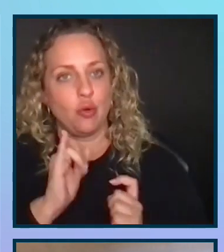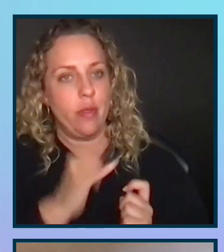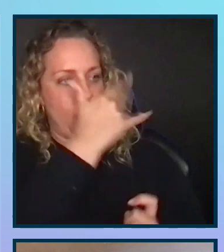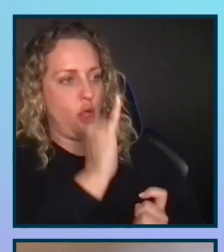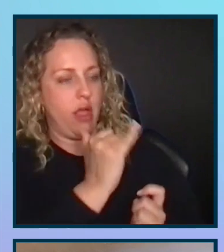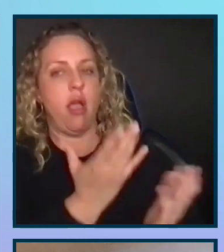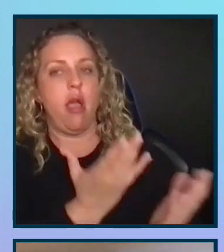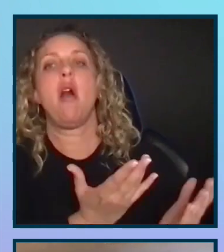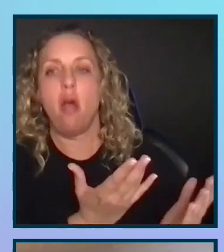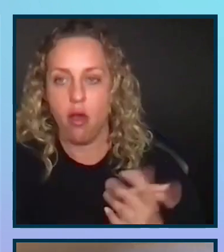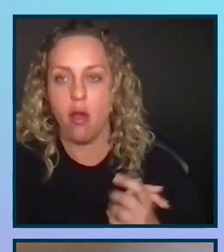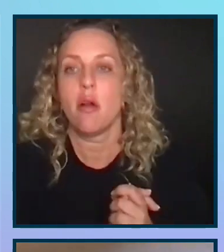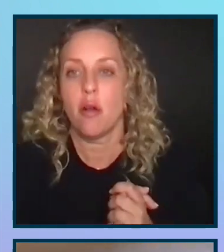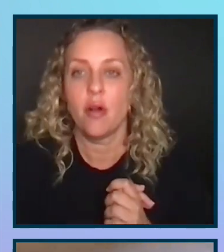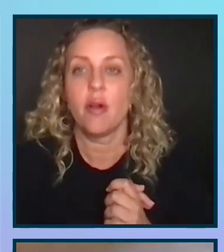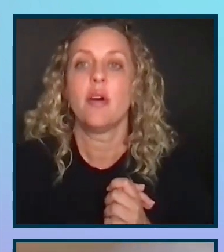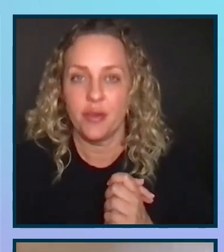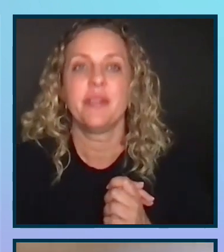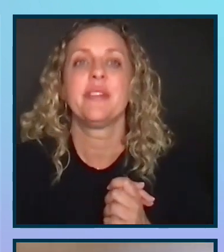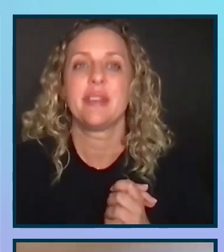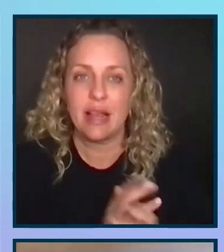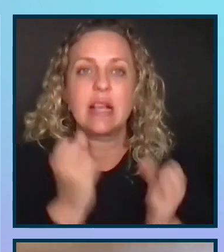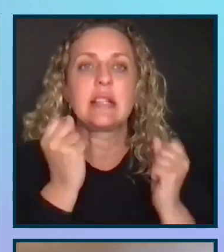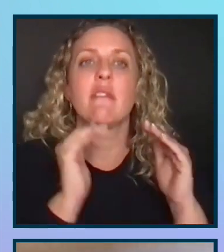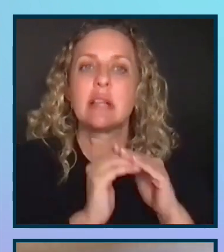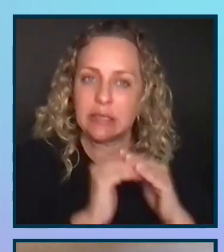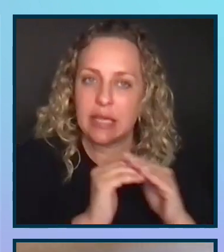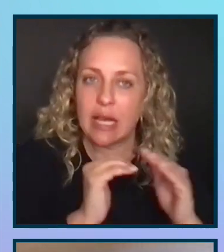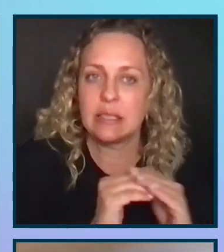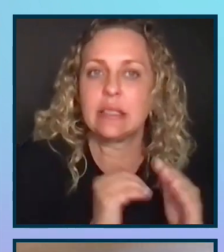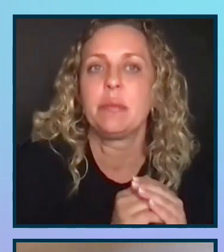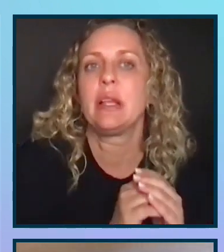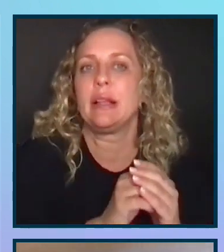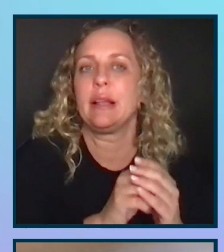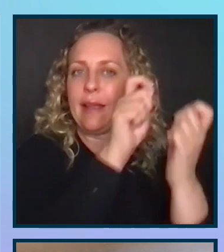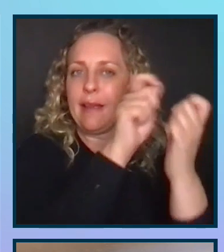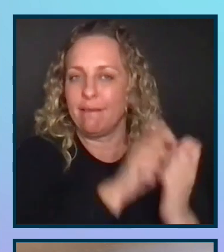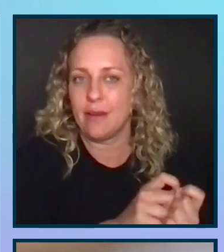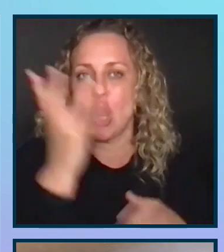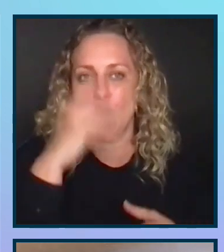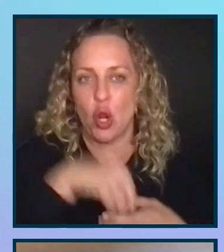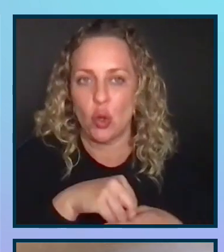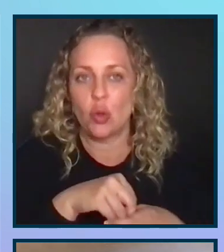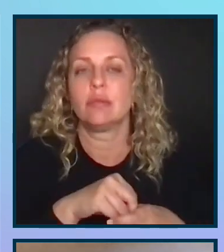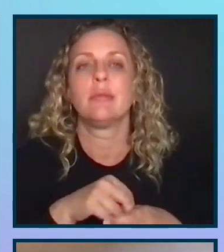It has several accessibility features including auto-descriptions and user's ability